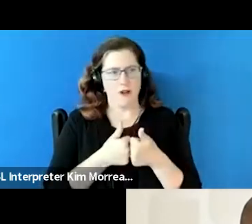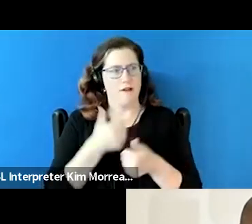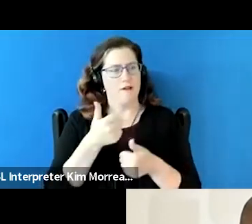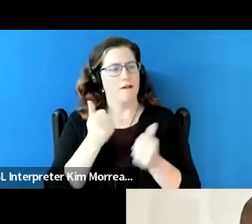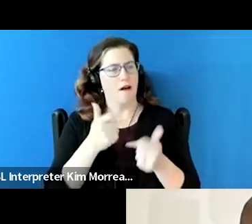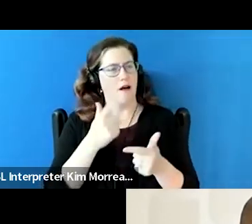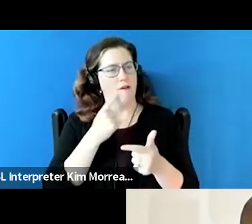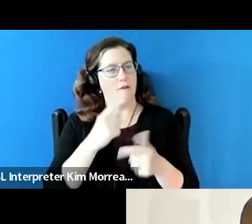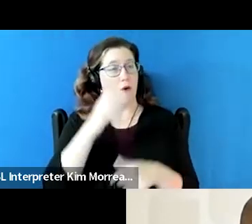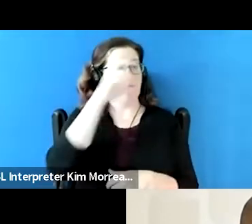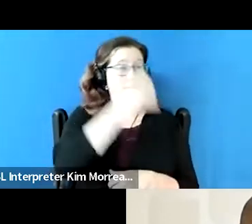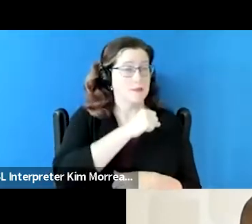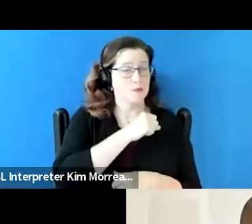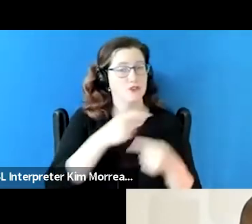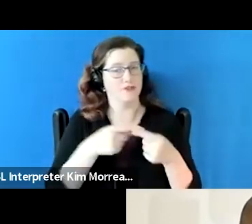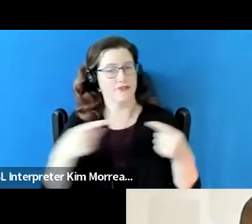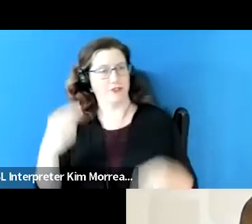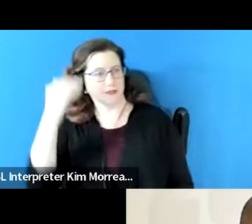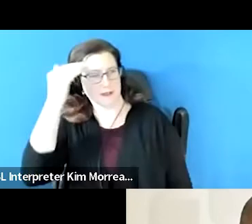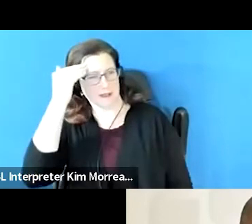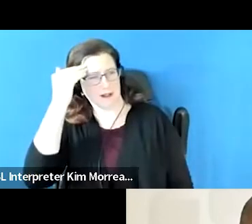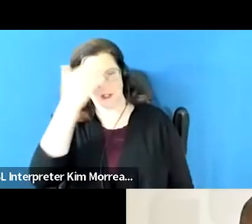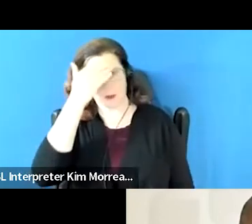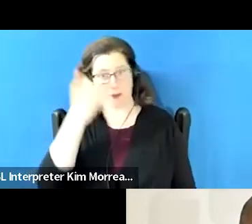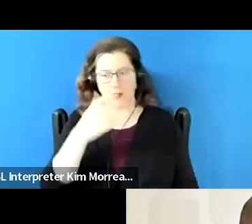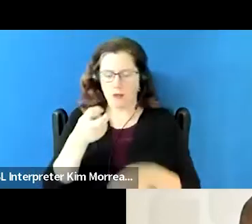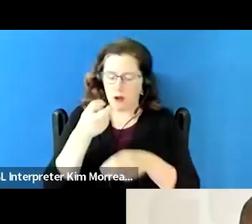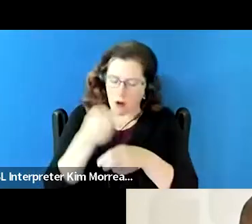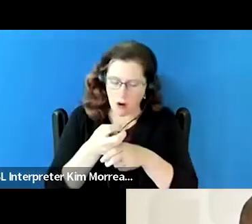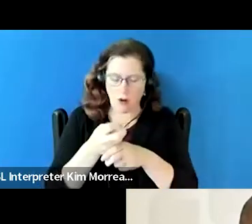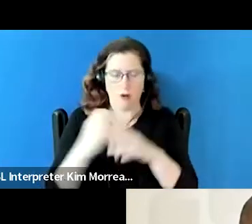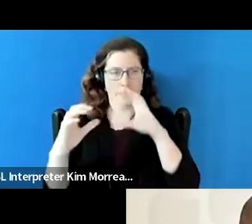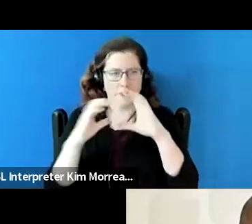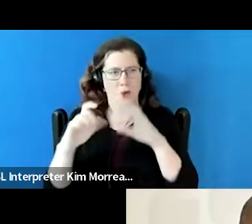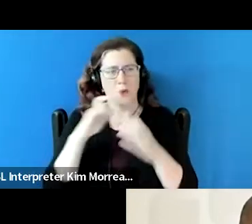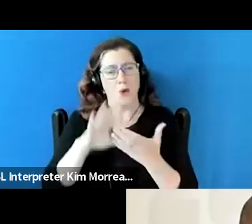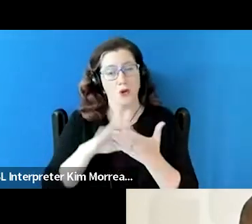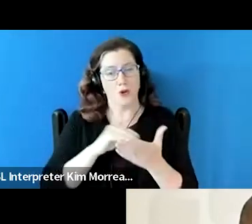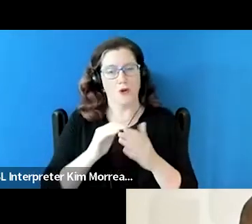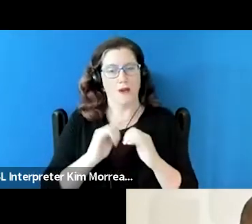versus knowledge, because it was so hard to communicate, we needed to learn how to overcommunicate.